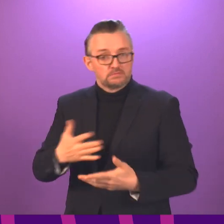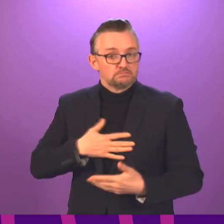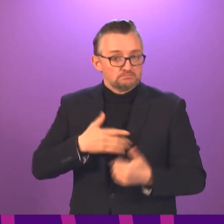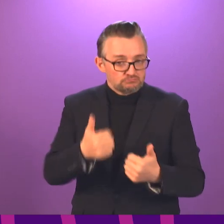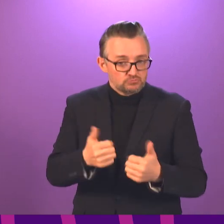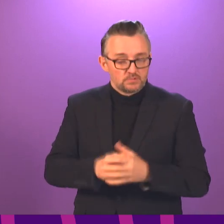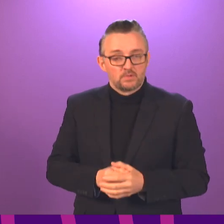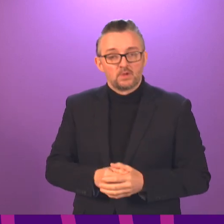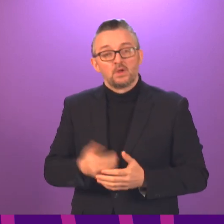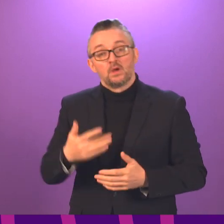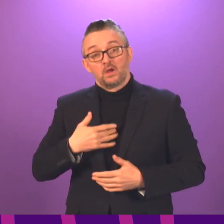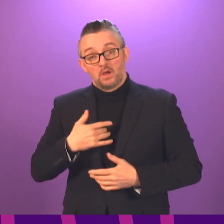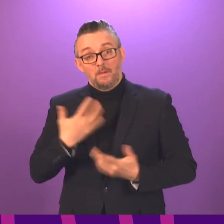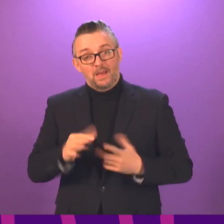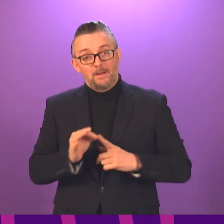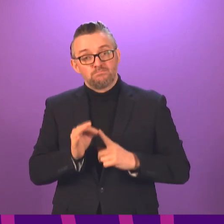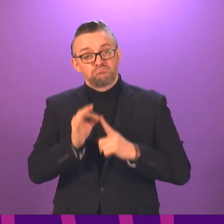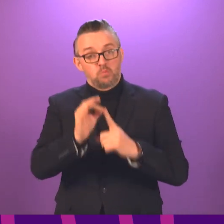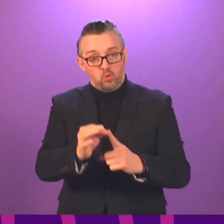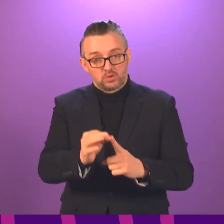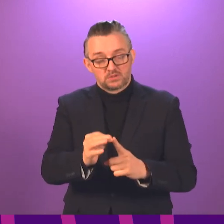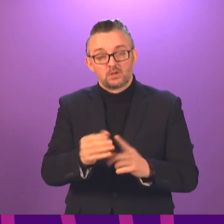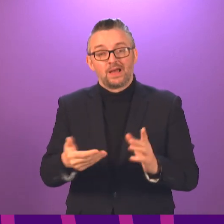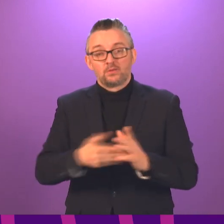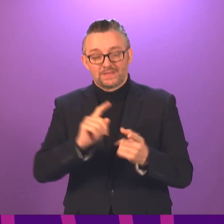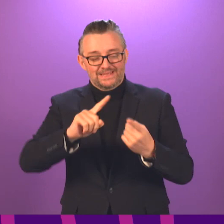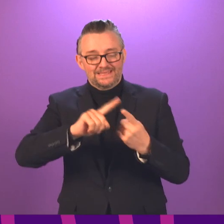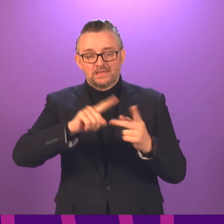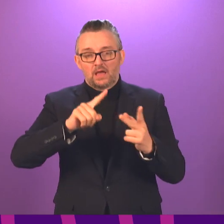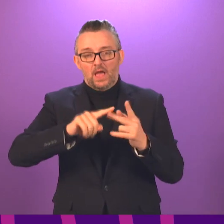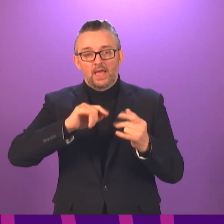proposal that we and the Educational Institute of Scotland have made is that teachers and